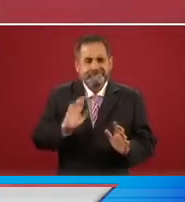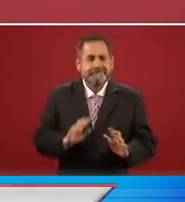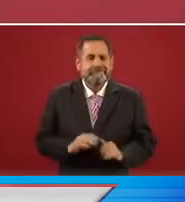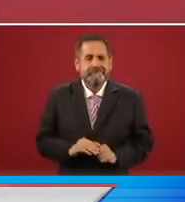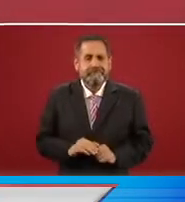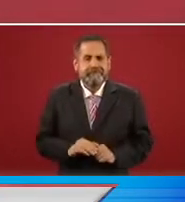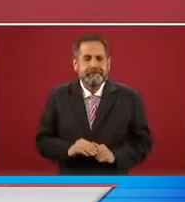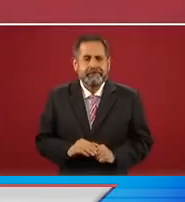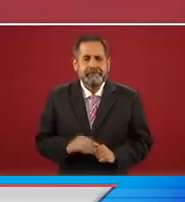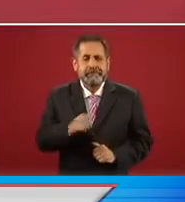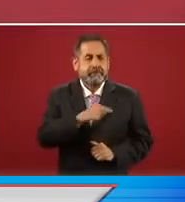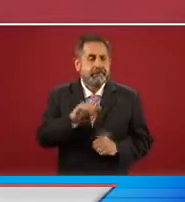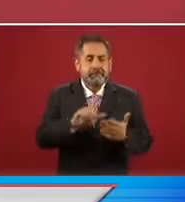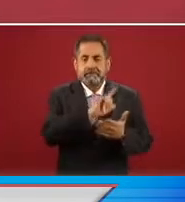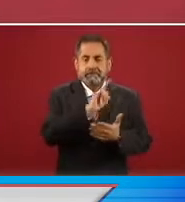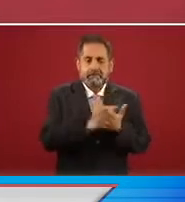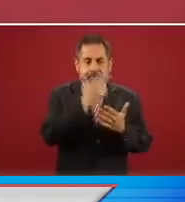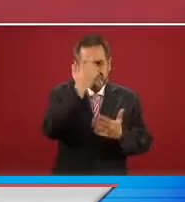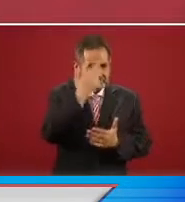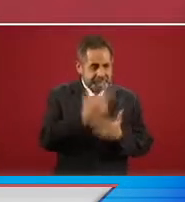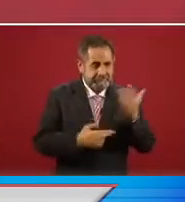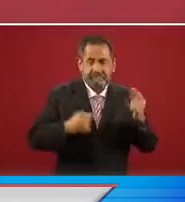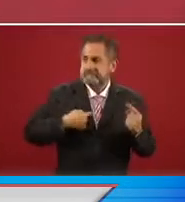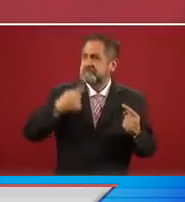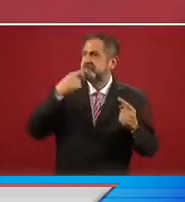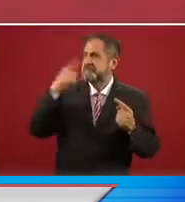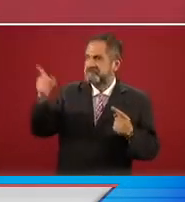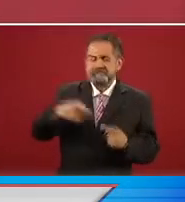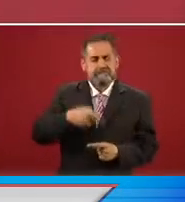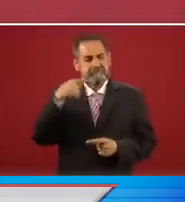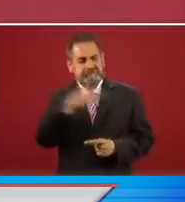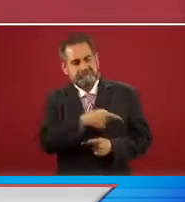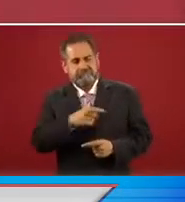which is why Santiago Nieto head of the Financial Intelligence Unit